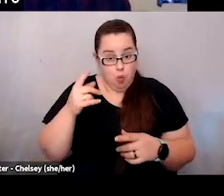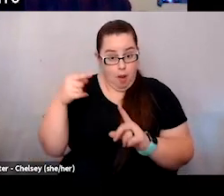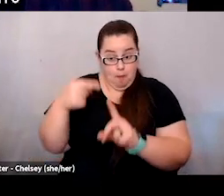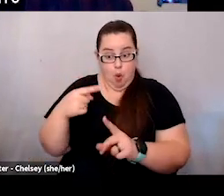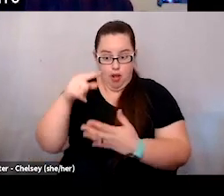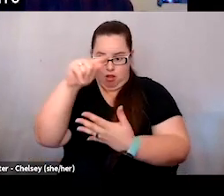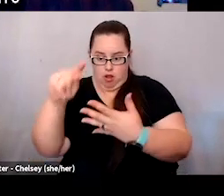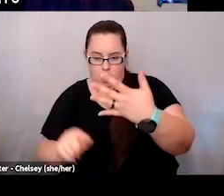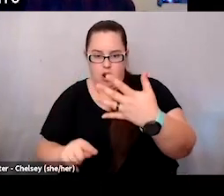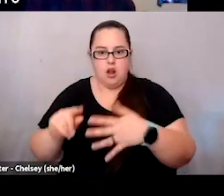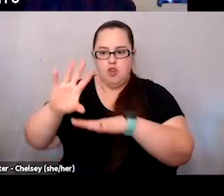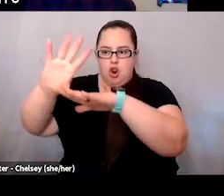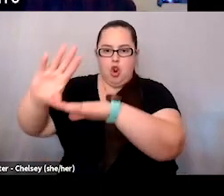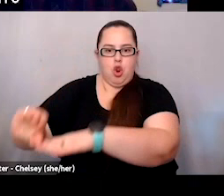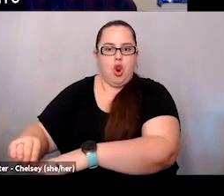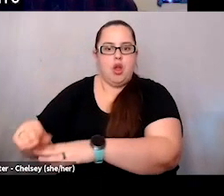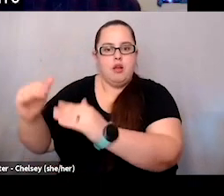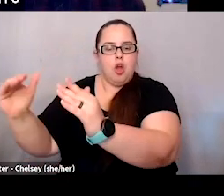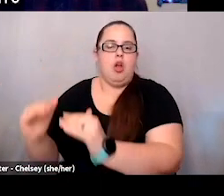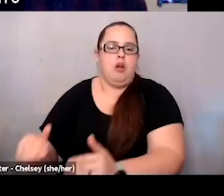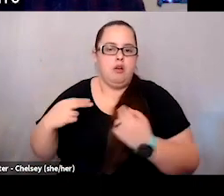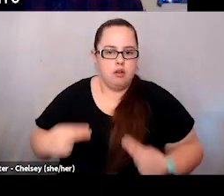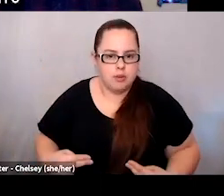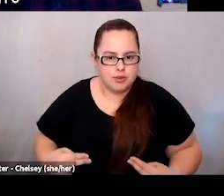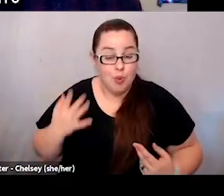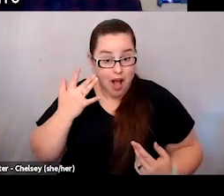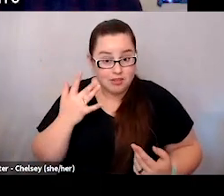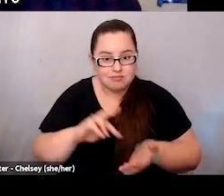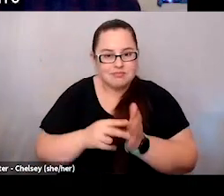stereotypes, the aim is to take away our humanity. When you take away somebody's